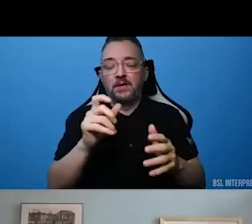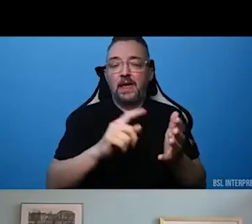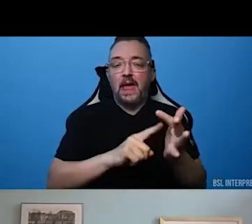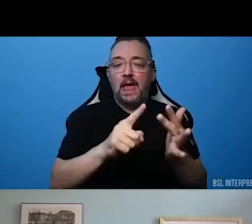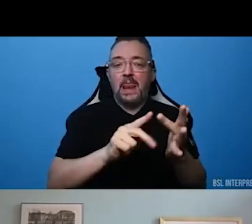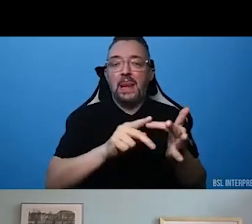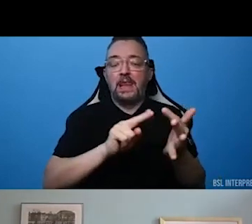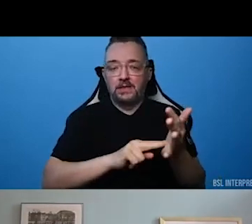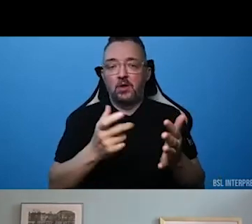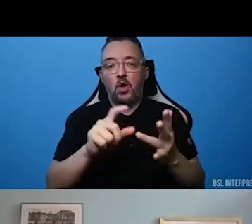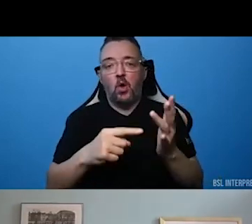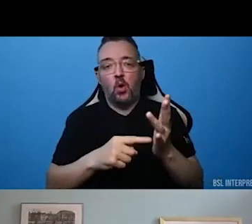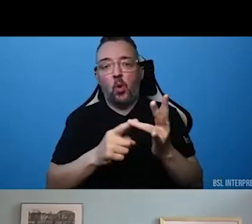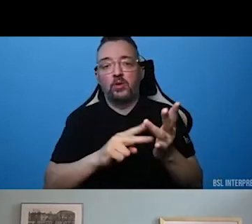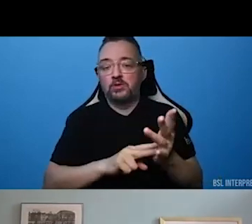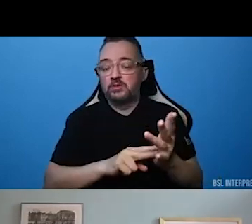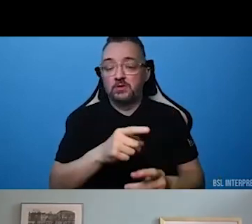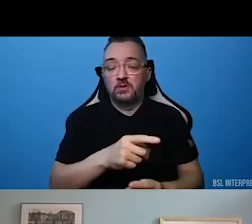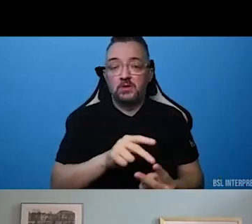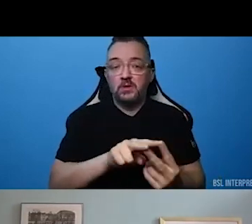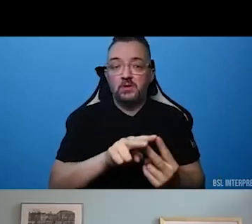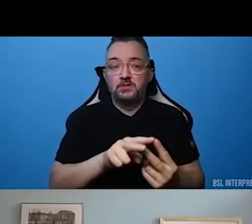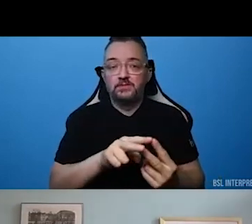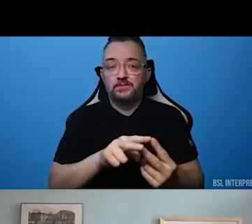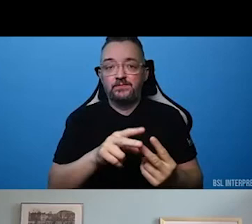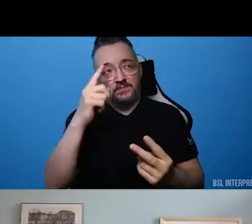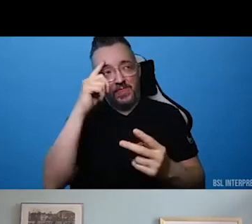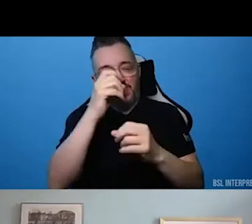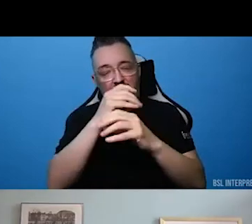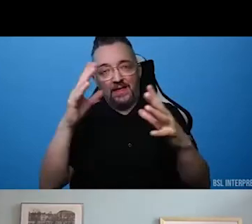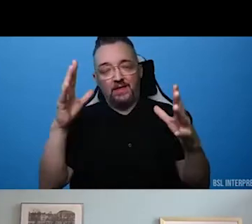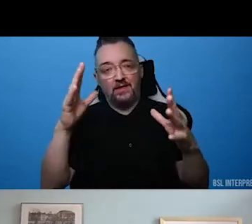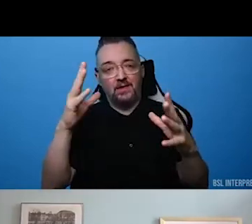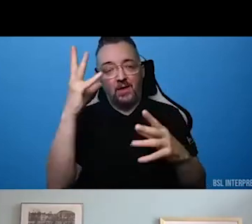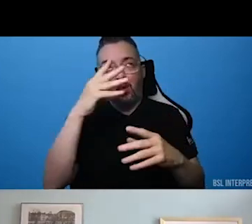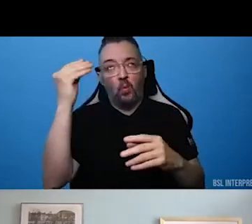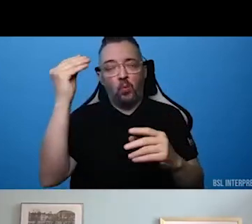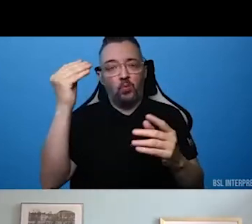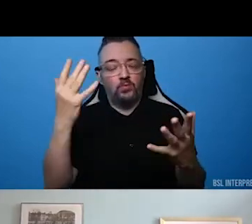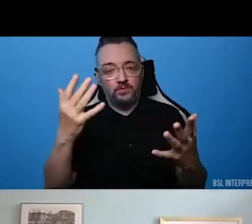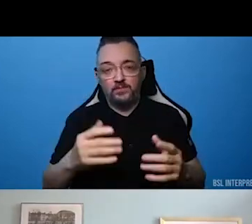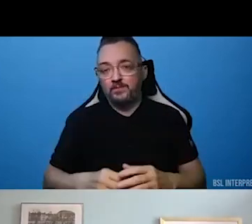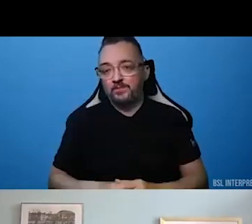are quite removed from that sense of holiness. So what I'd like to do is to use the gown